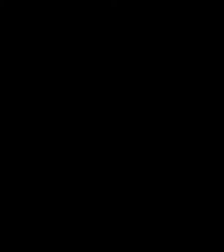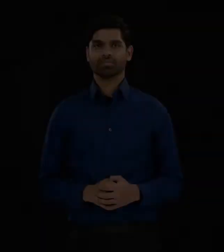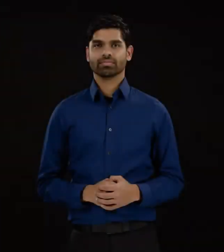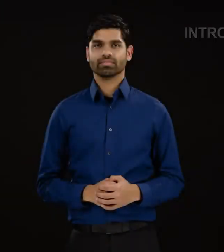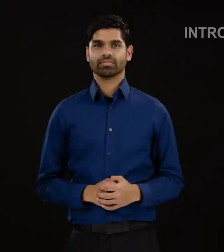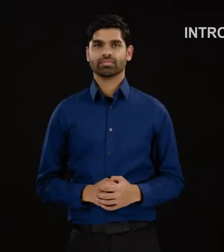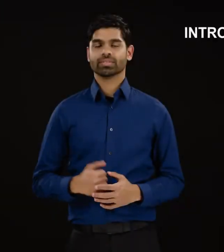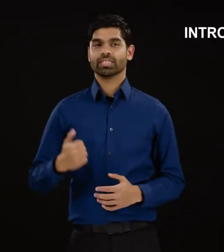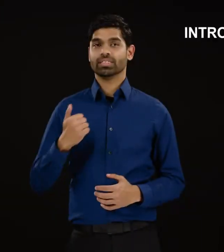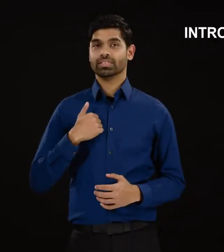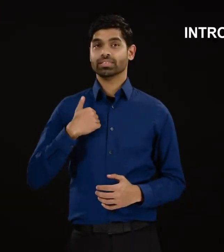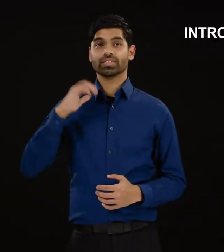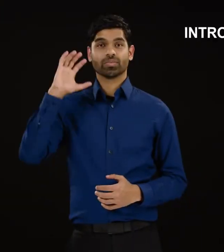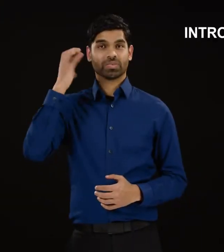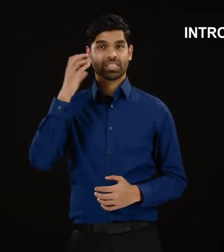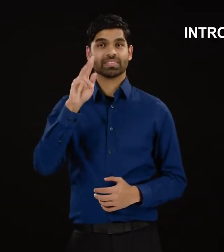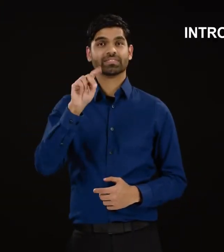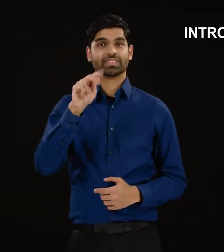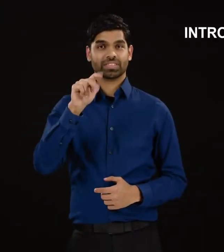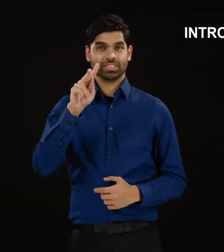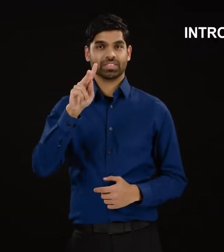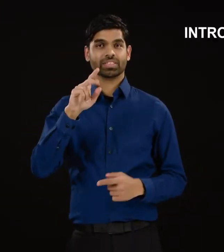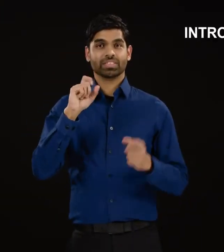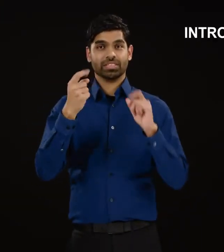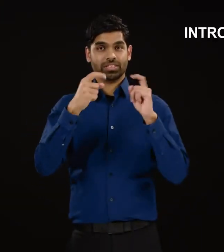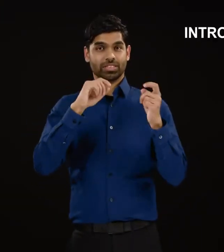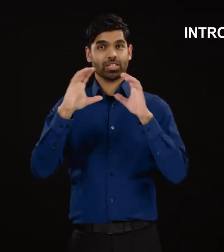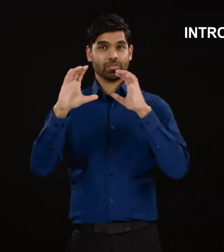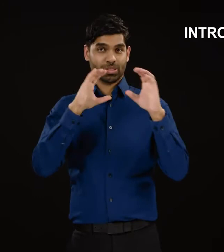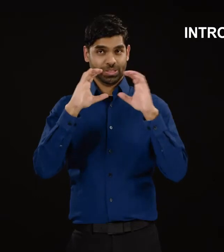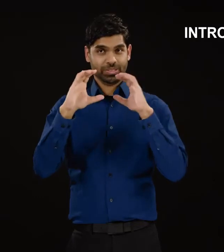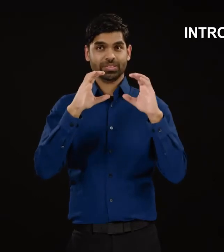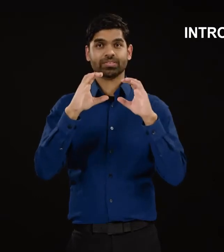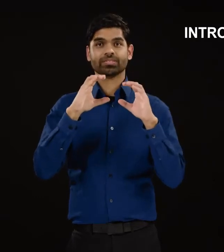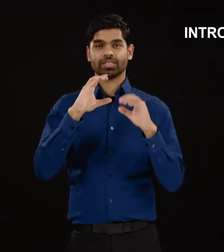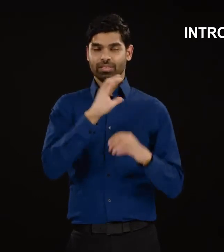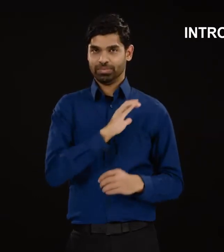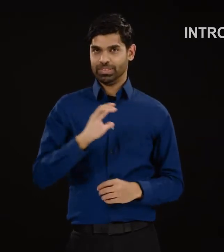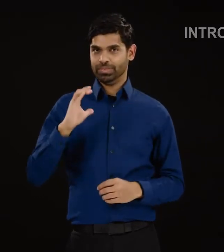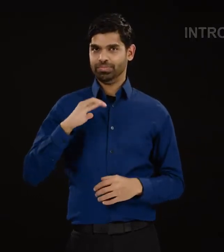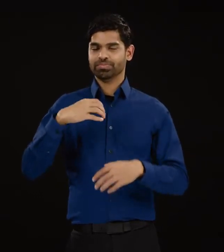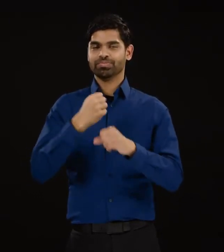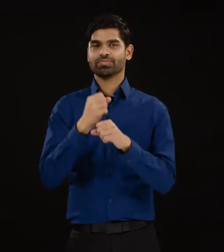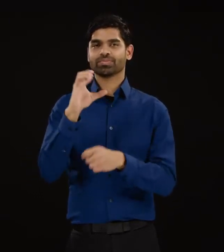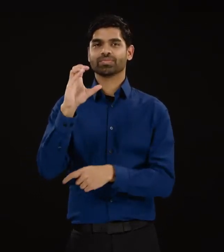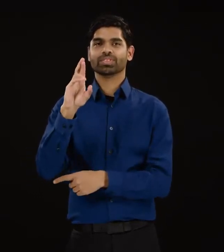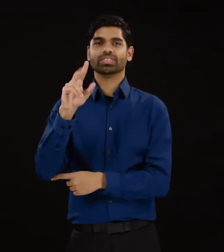The Canadian Radio-television and Telecommunications Commission, or CRTC for simplicity, created